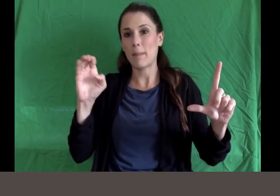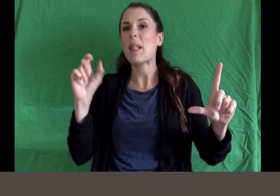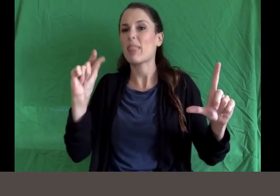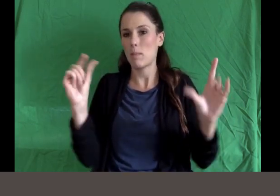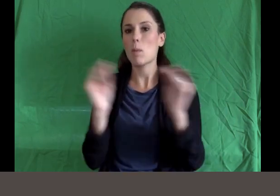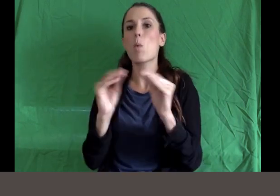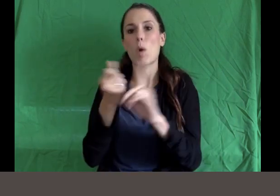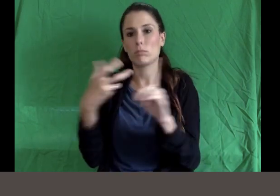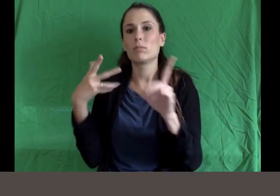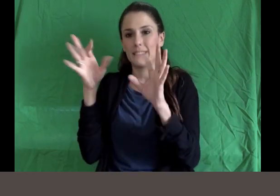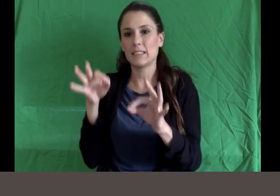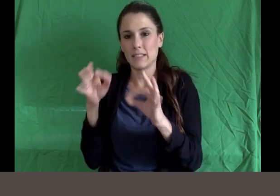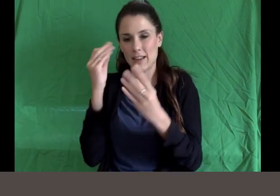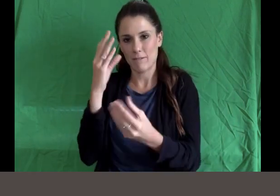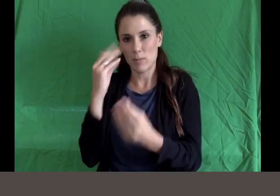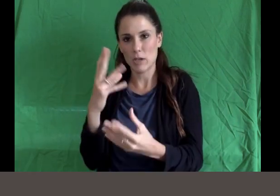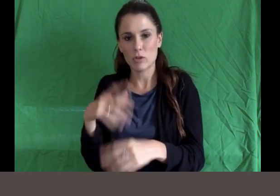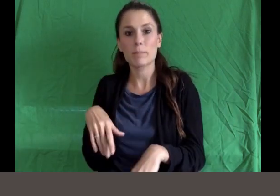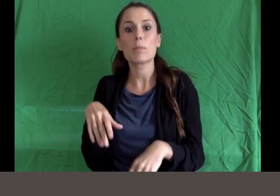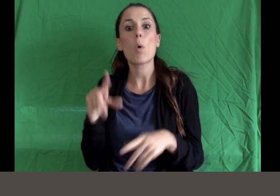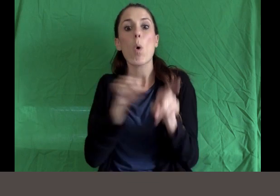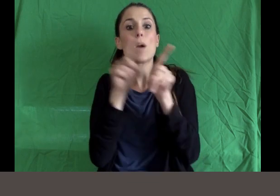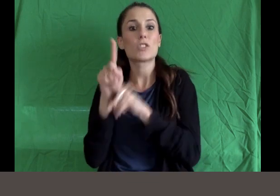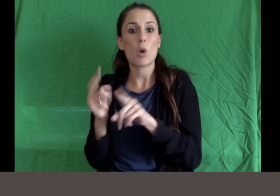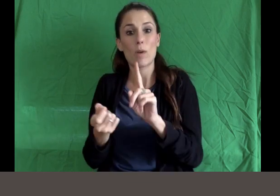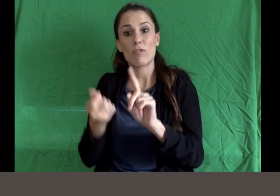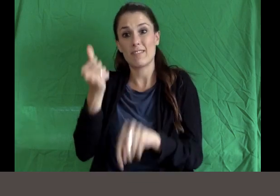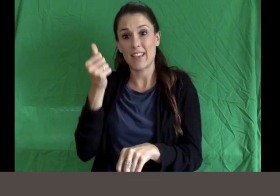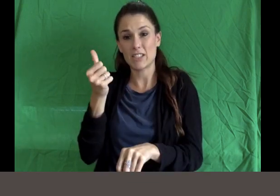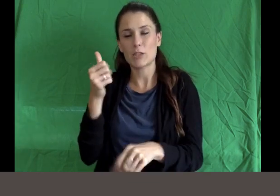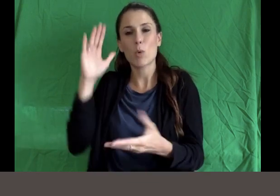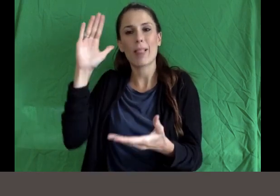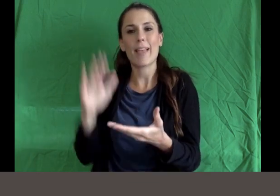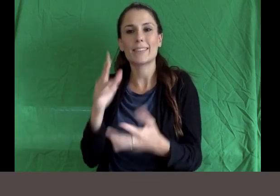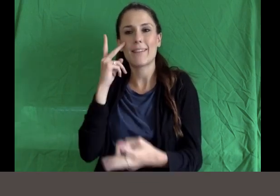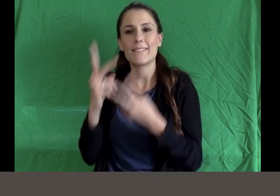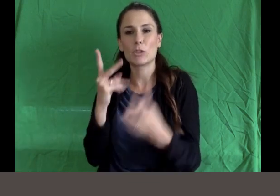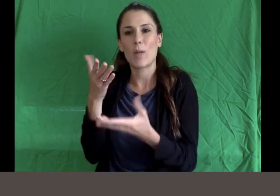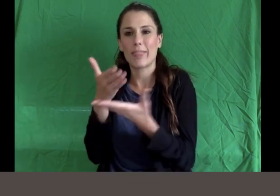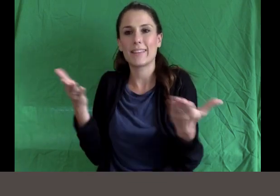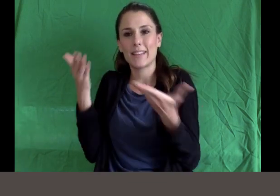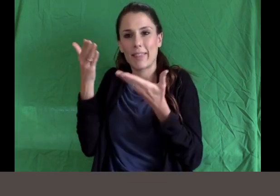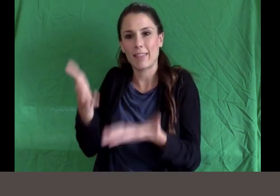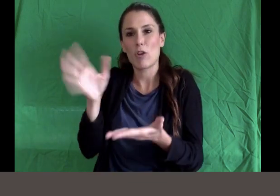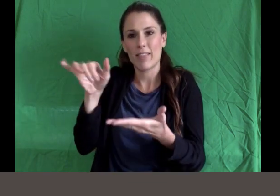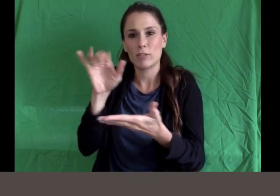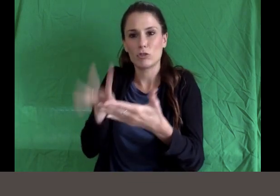erasing in order to reduce the amount of visual elements on our chart thus eliminating things